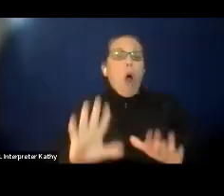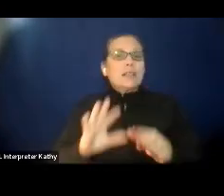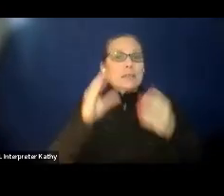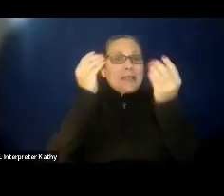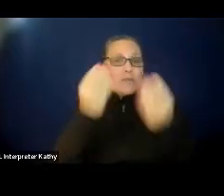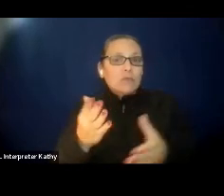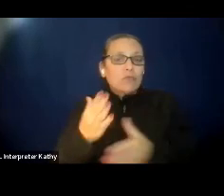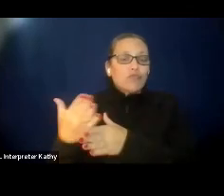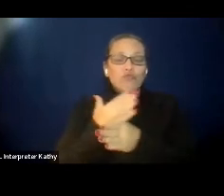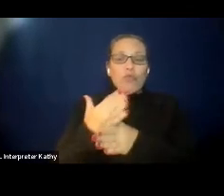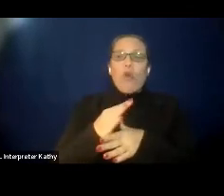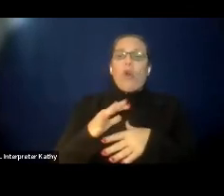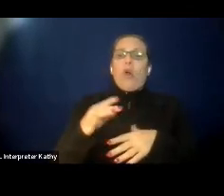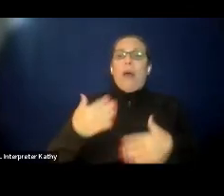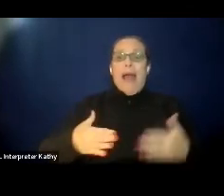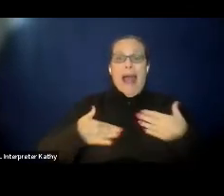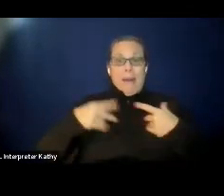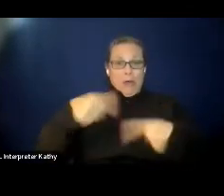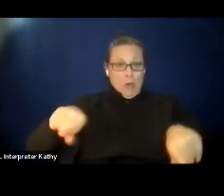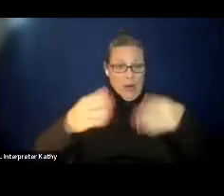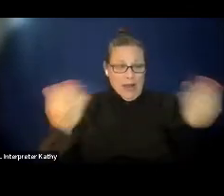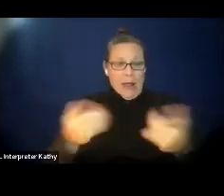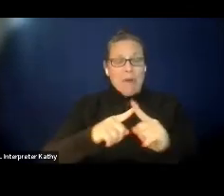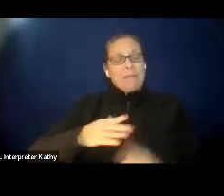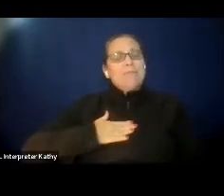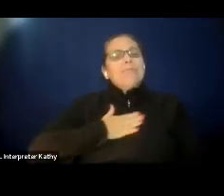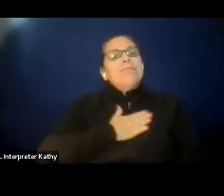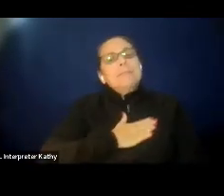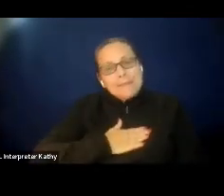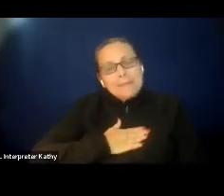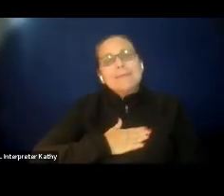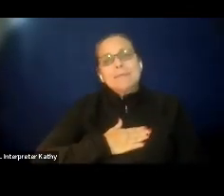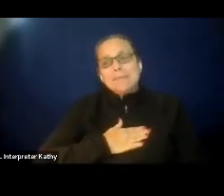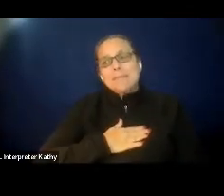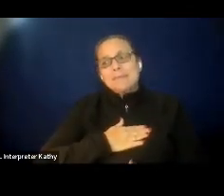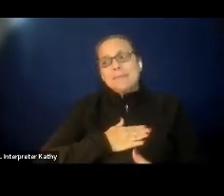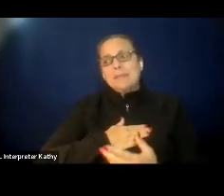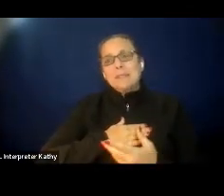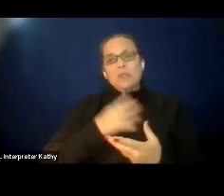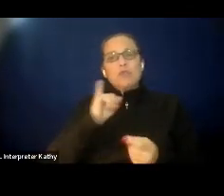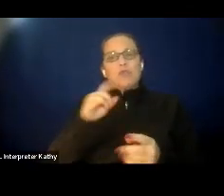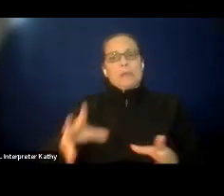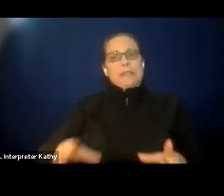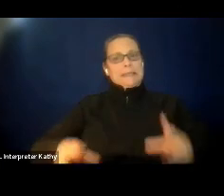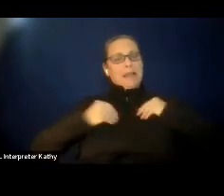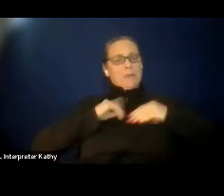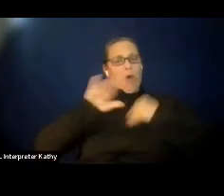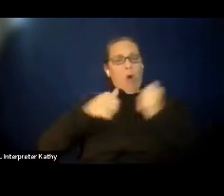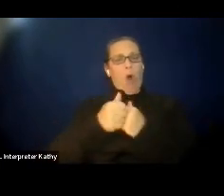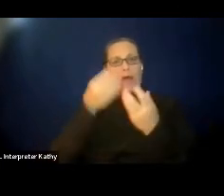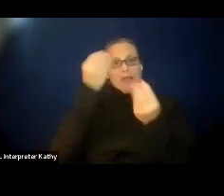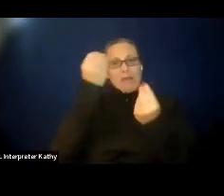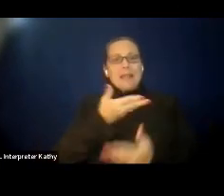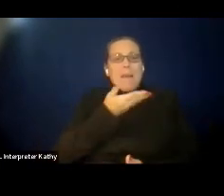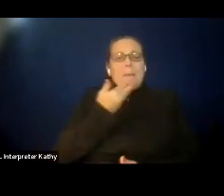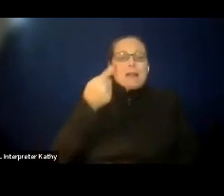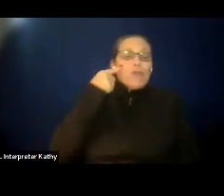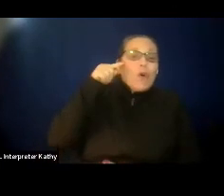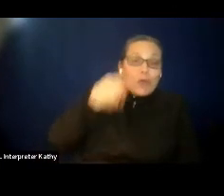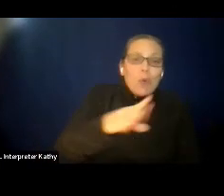stretch, this is a 90-minute program with a lot of really awesome content and we're really happy to have you here. Please take in the information in the